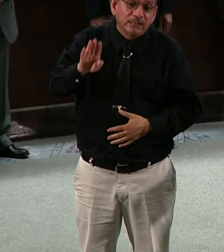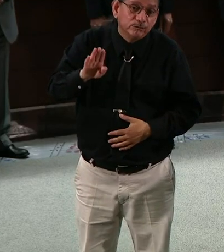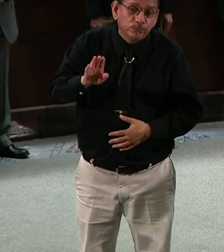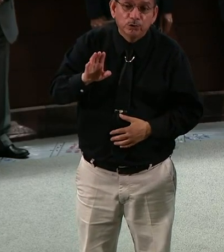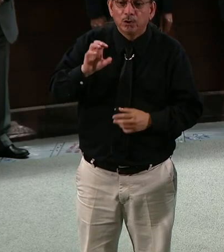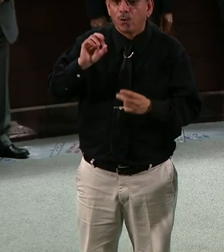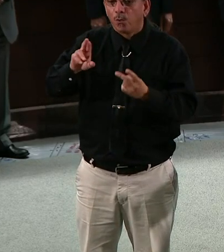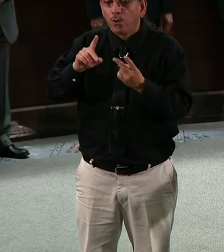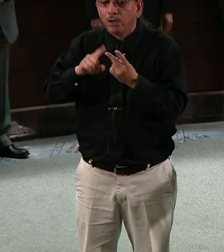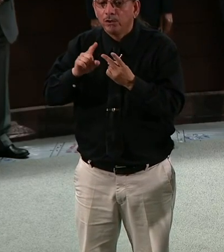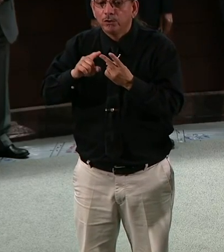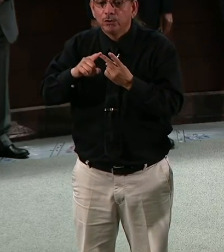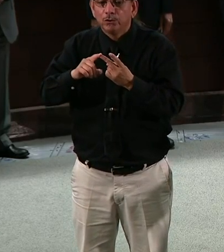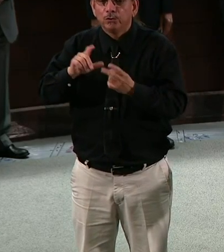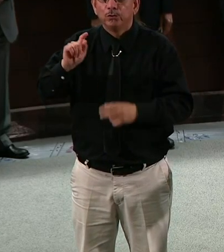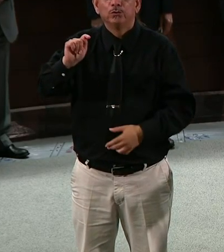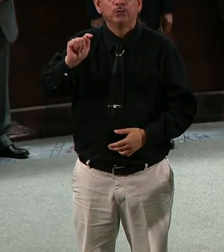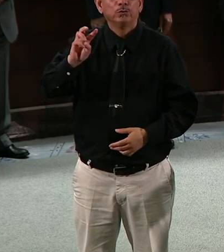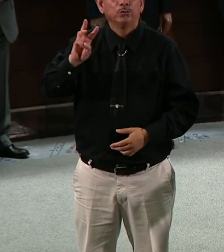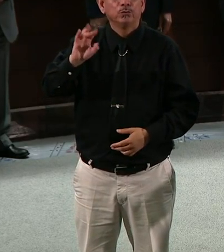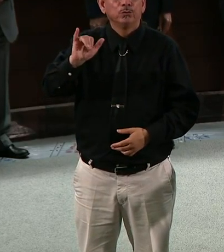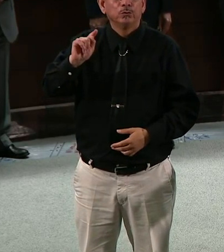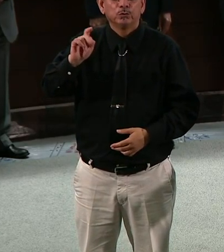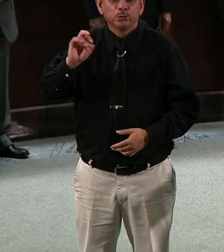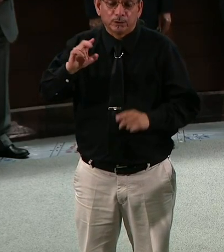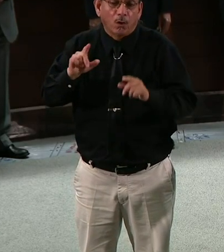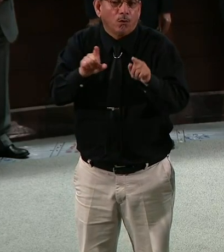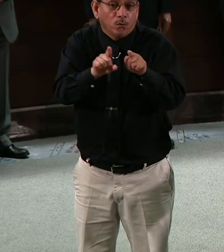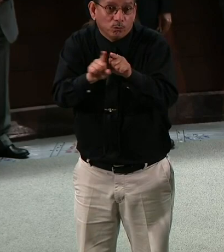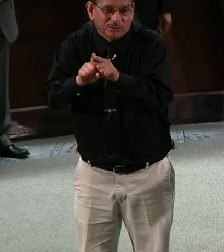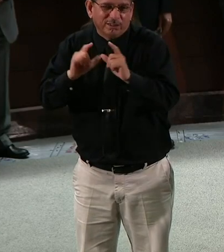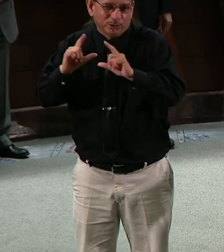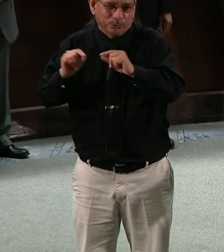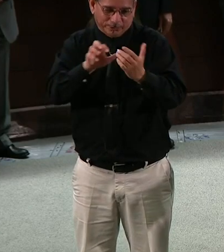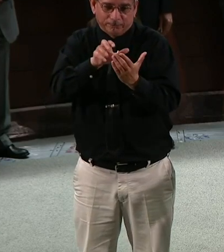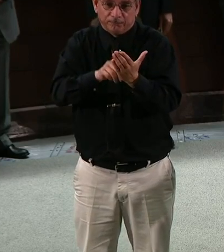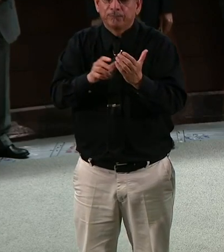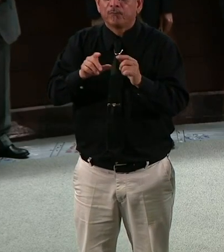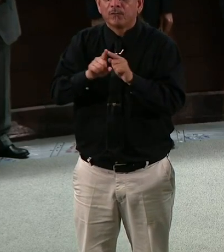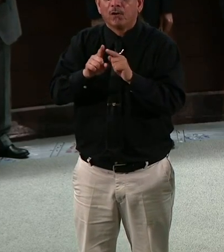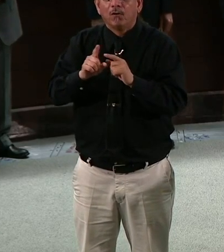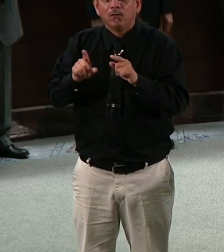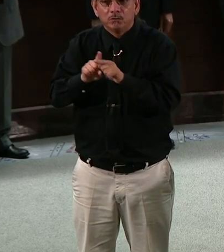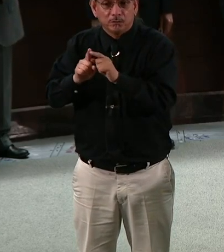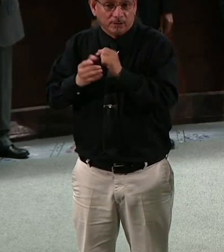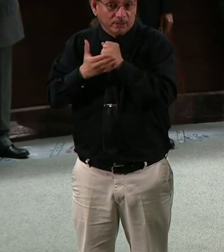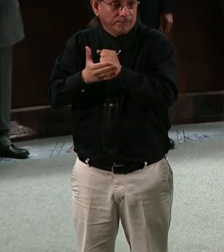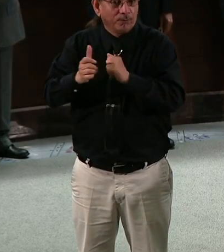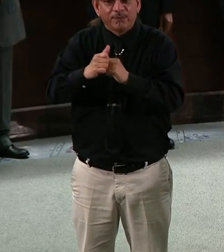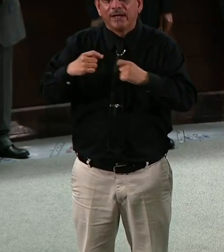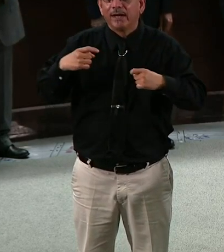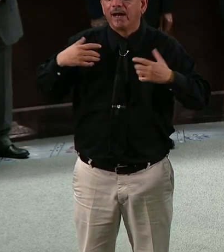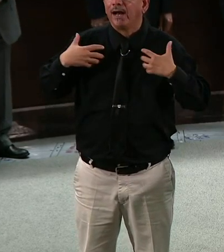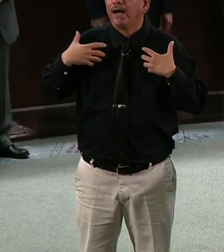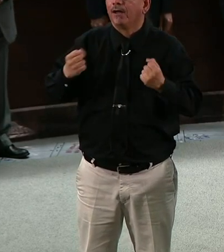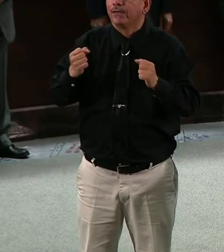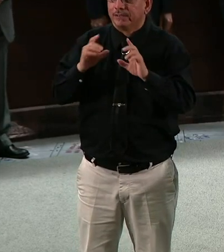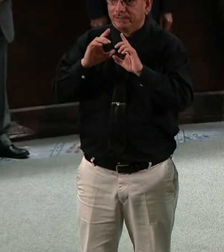ASSOCIATED DATE MANY GUYS. A M. B. M. ALSO STAFF EIGHT GOING